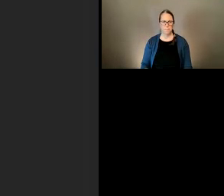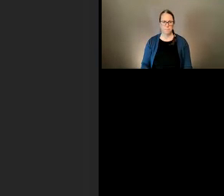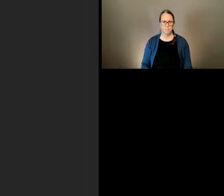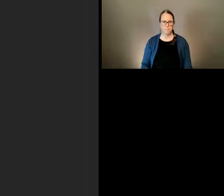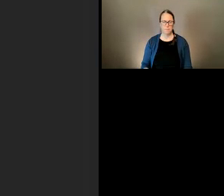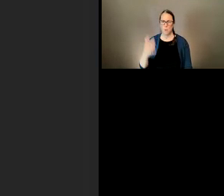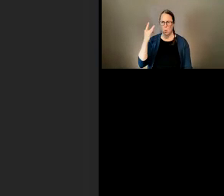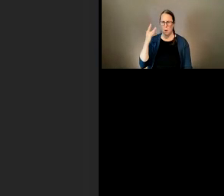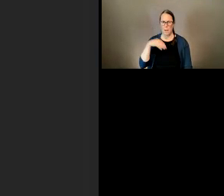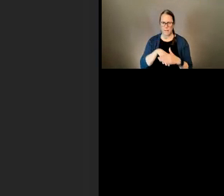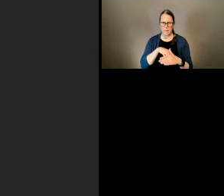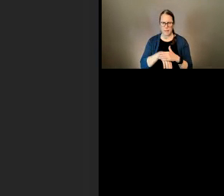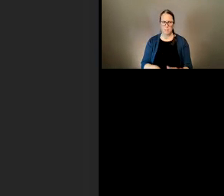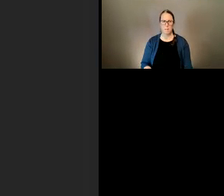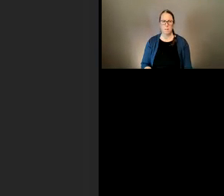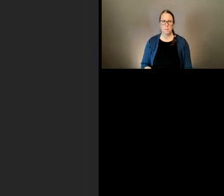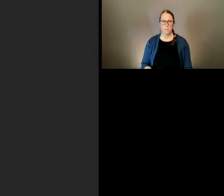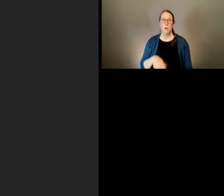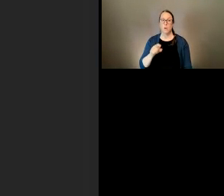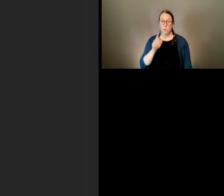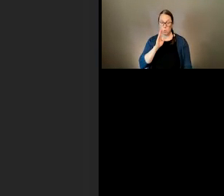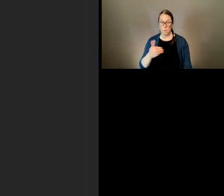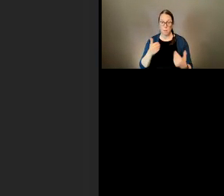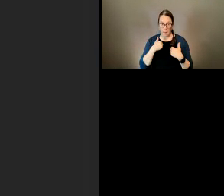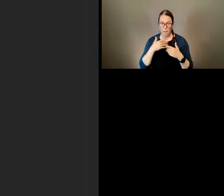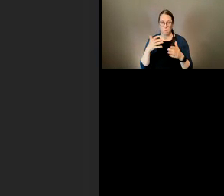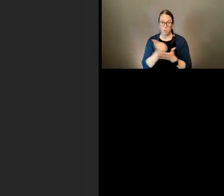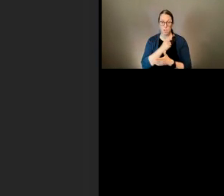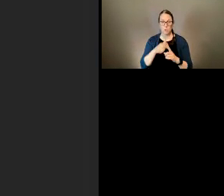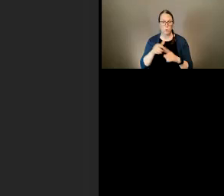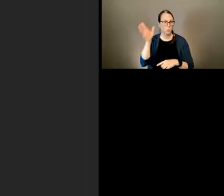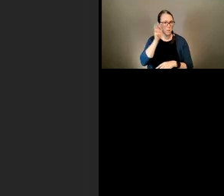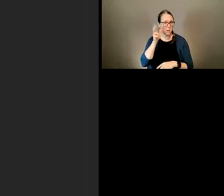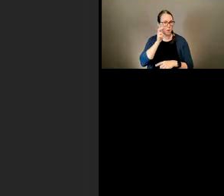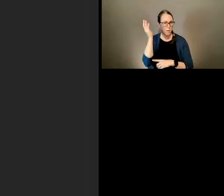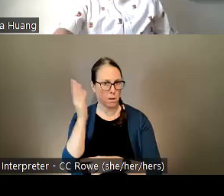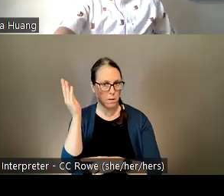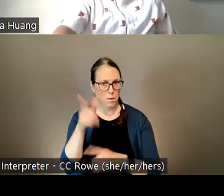Why attend. You will have the chance to hear presentations by arts and culture professionals from organizations such as.